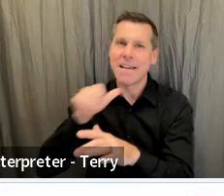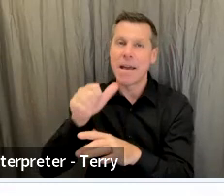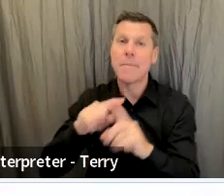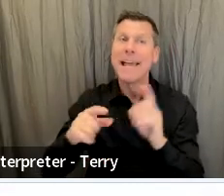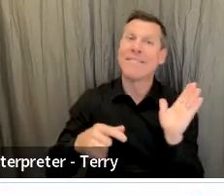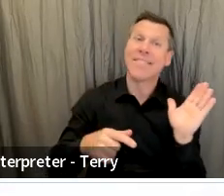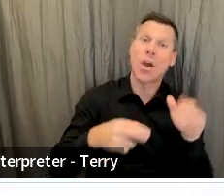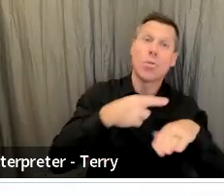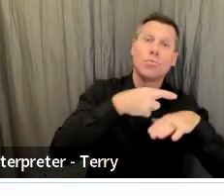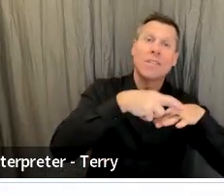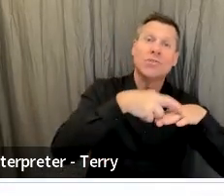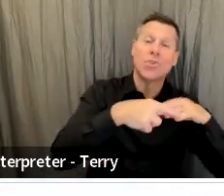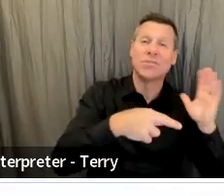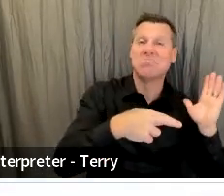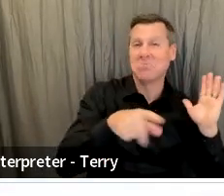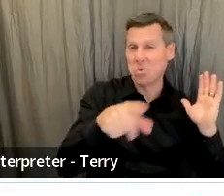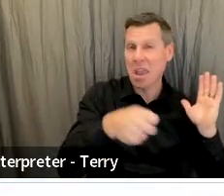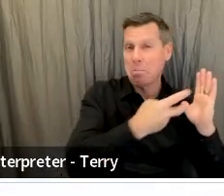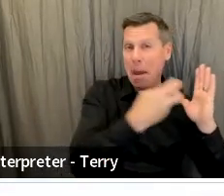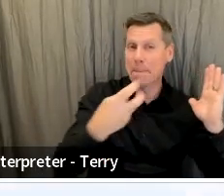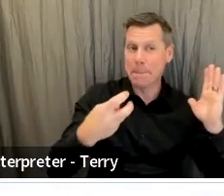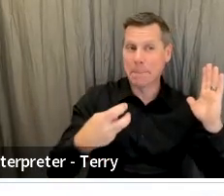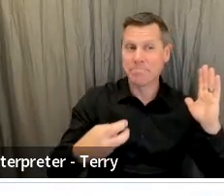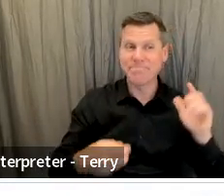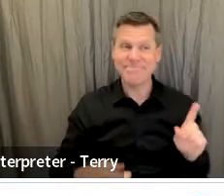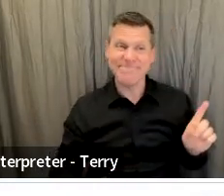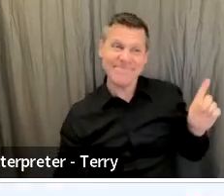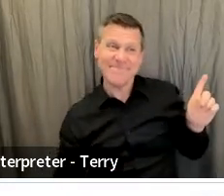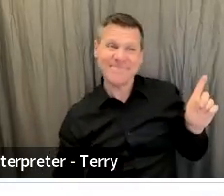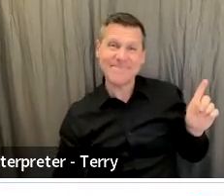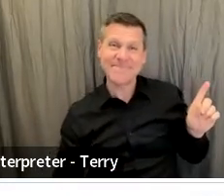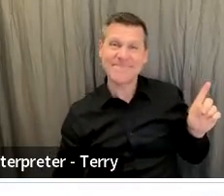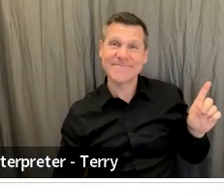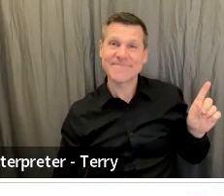this is a self-contained lesson. So you would need to take this entire module,